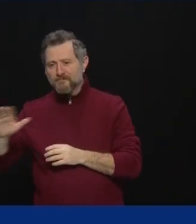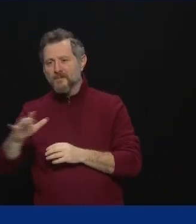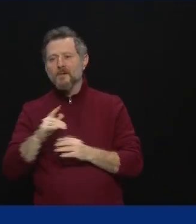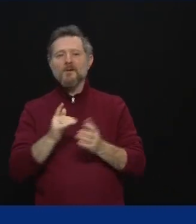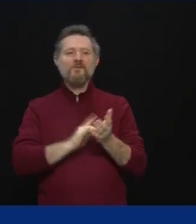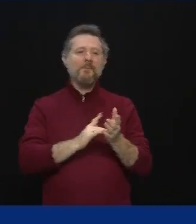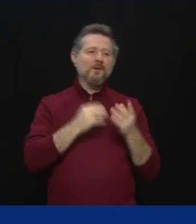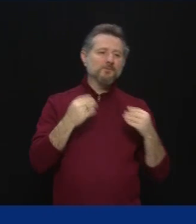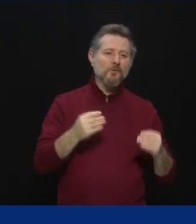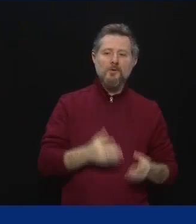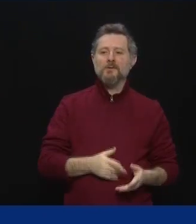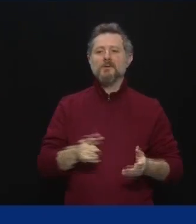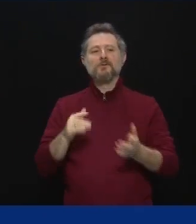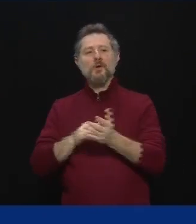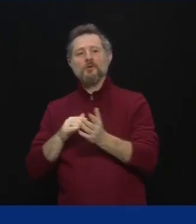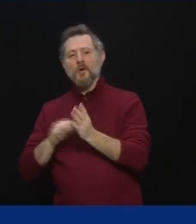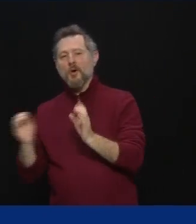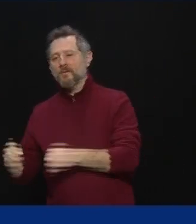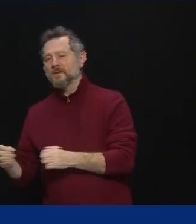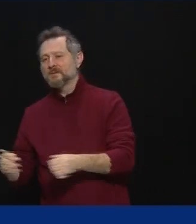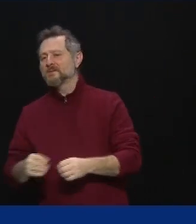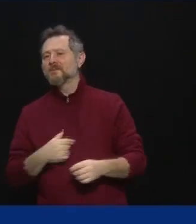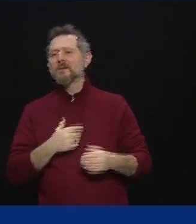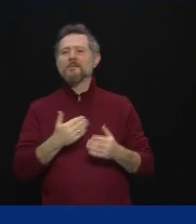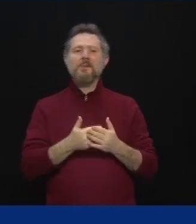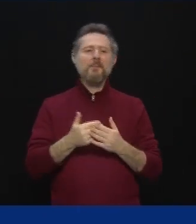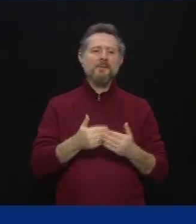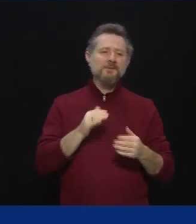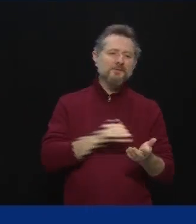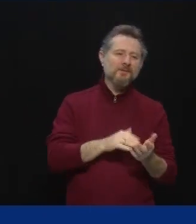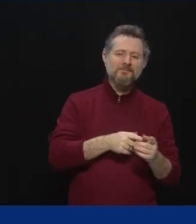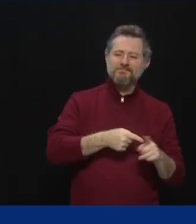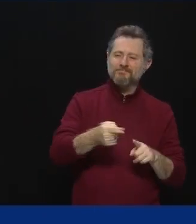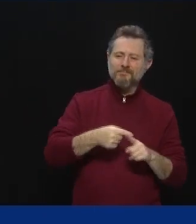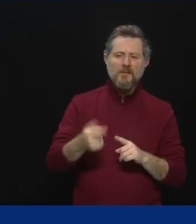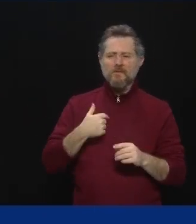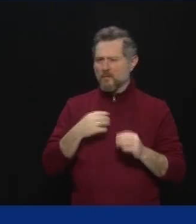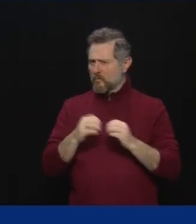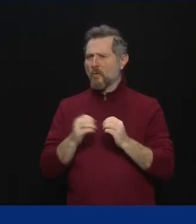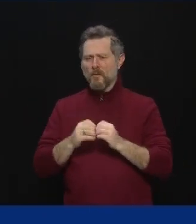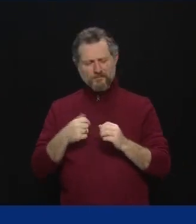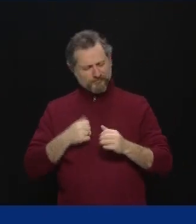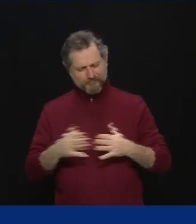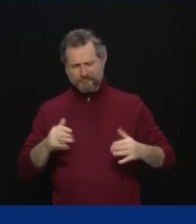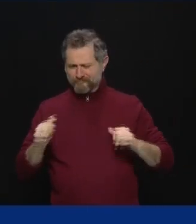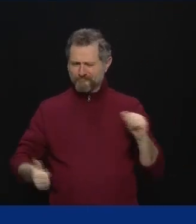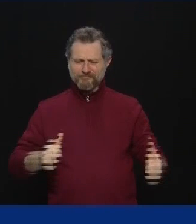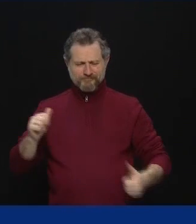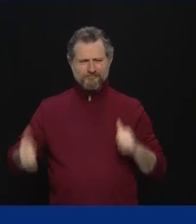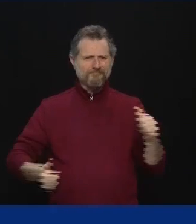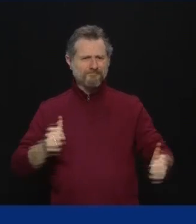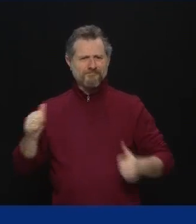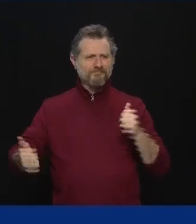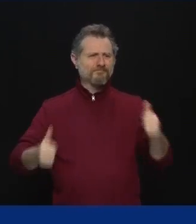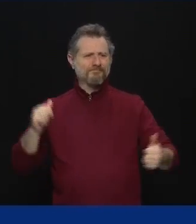INCLUDES NEW YORK STATE SITES, ONES PARTNERED WITH LOCAL GOVERNMENTS AND COUNTY GOVERNMENTS, PHARMACIES, DOCTORS' OFFICES.